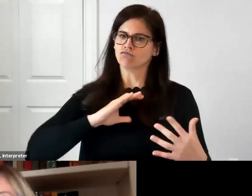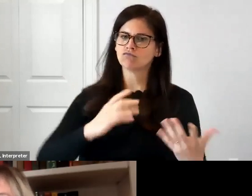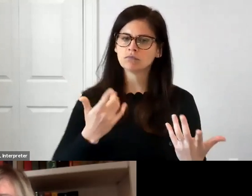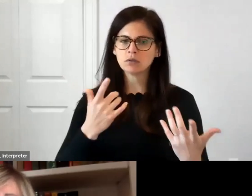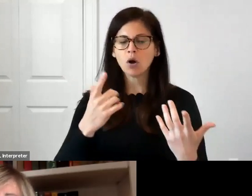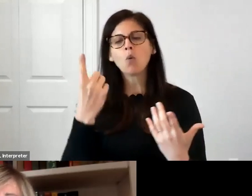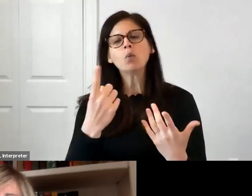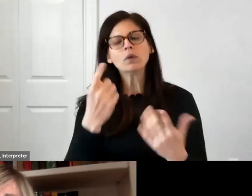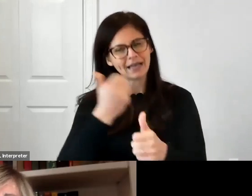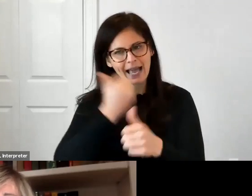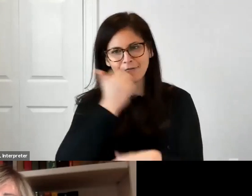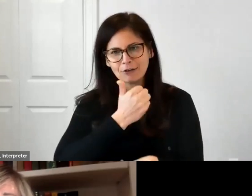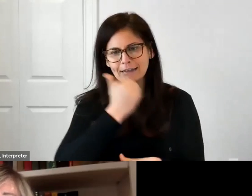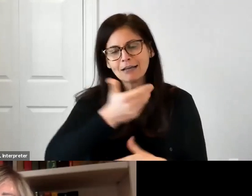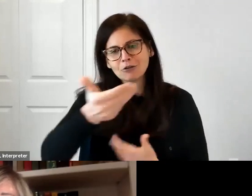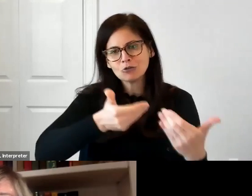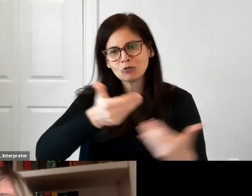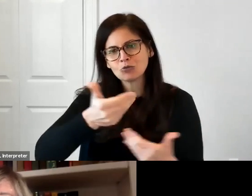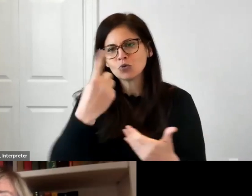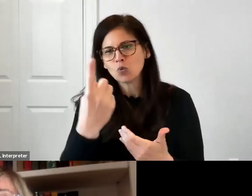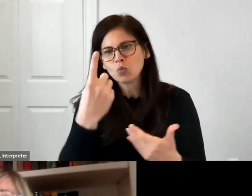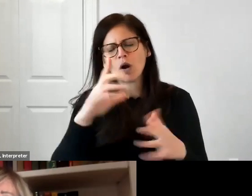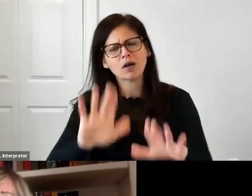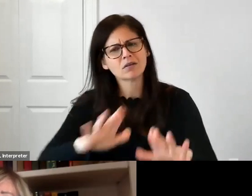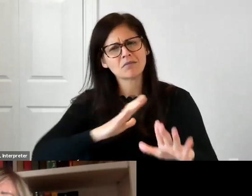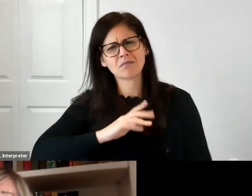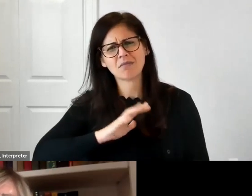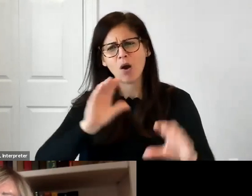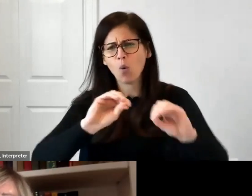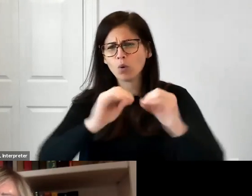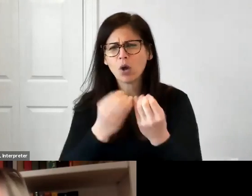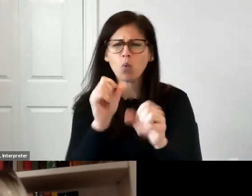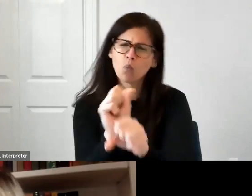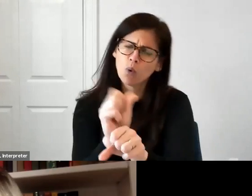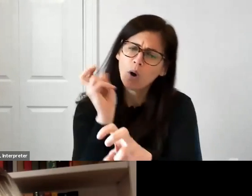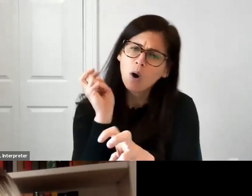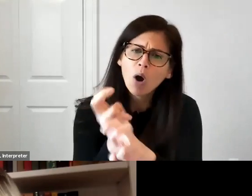one of these wonderful organizations that is working so hard to make our world a better place.